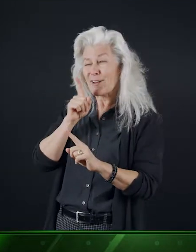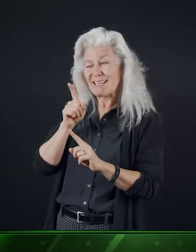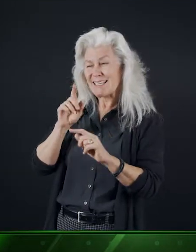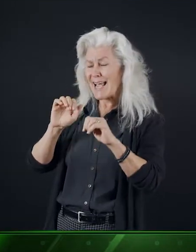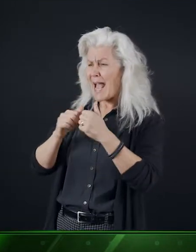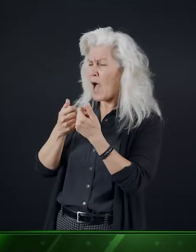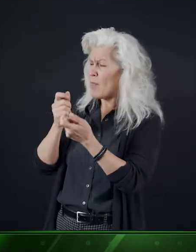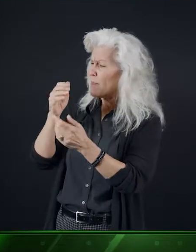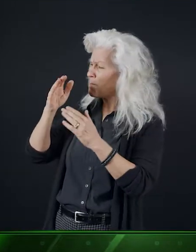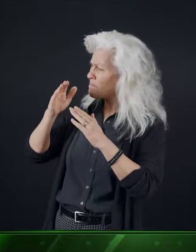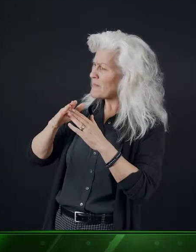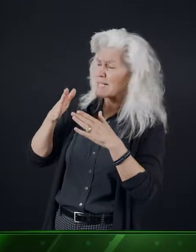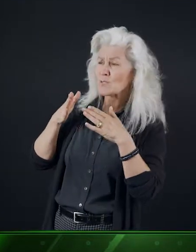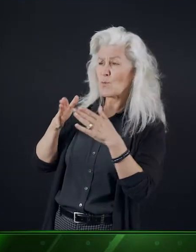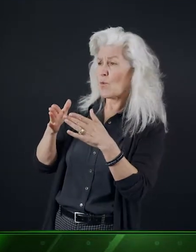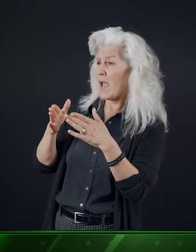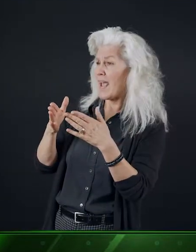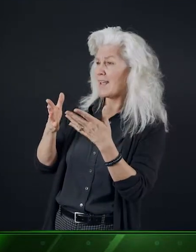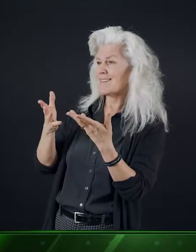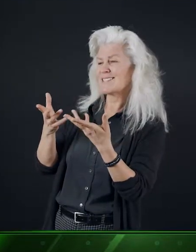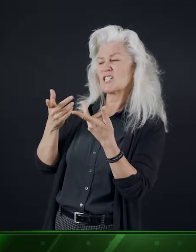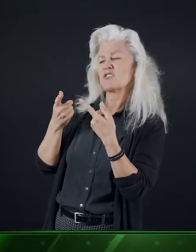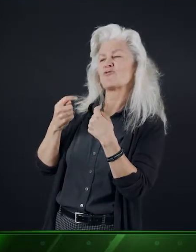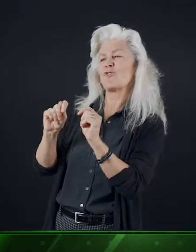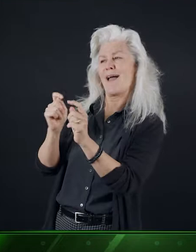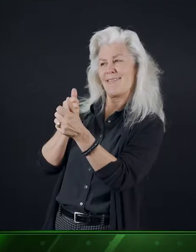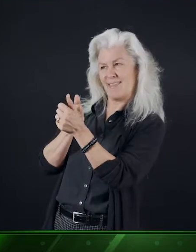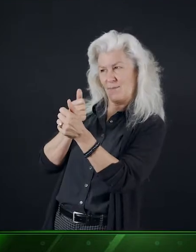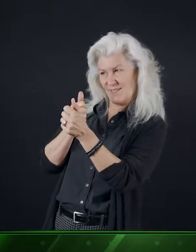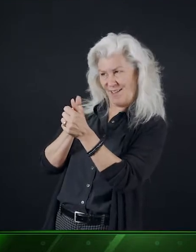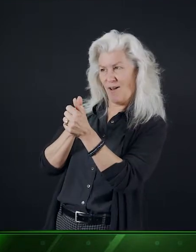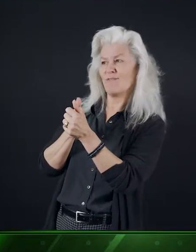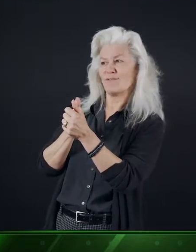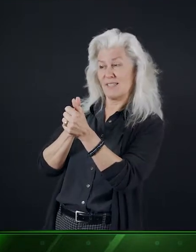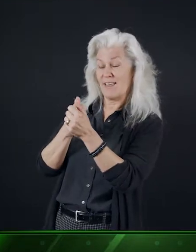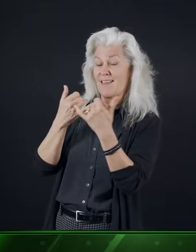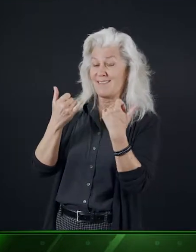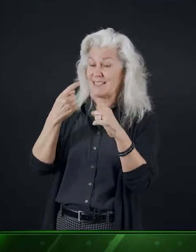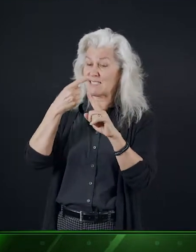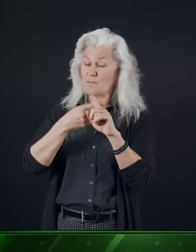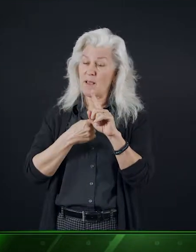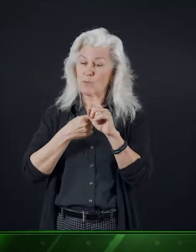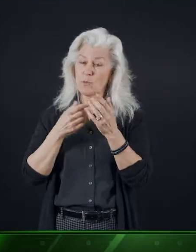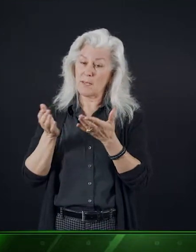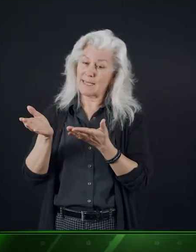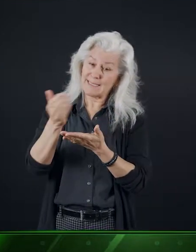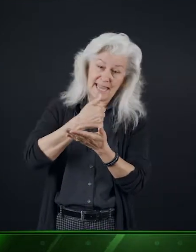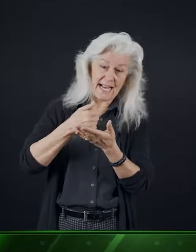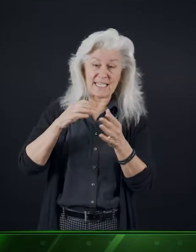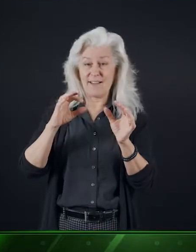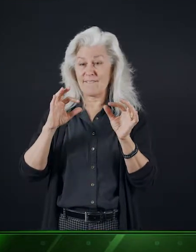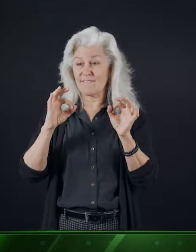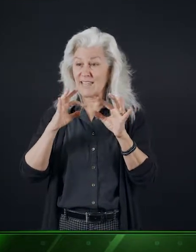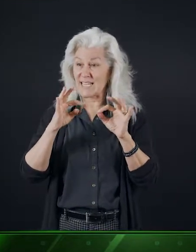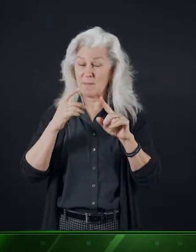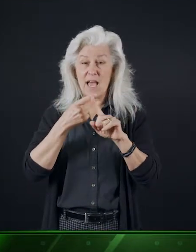from our members of our Xbox Accessibility Insiders League. Once we feel like we're good to go, we'll release the capability to everyone who uses Xbox.